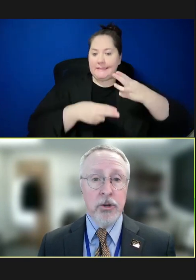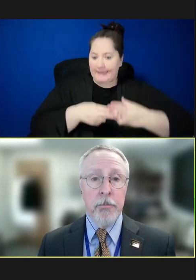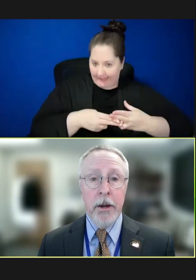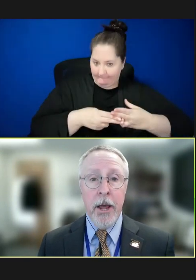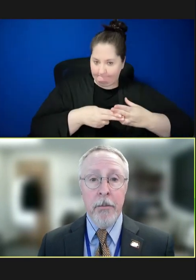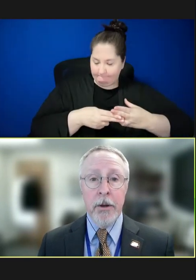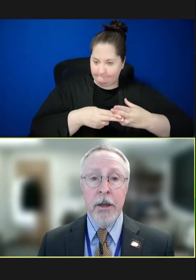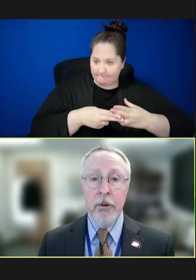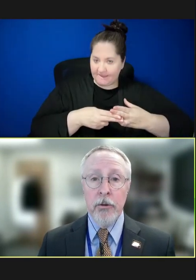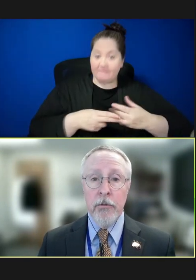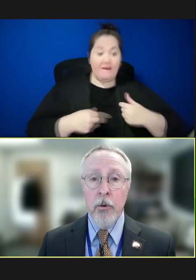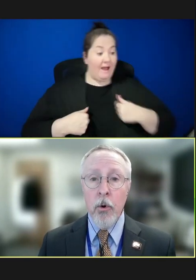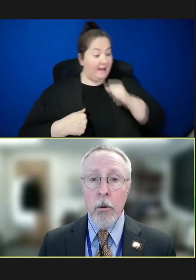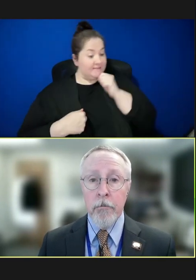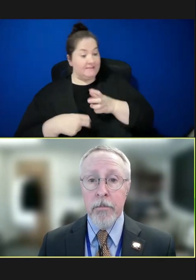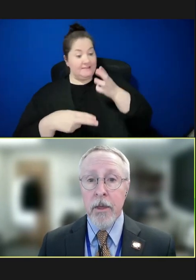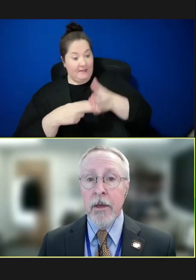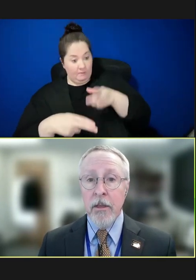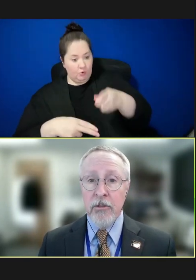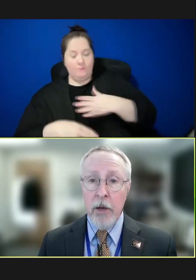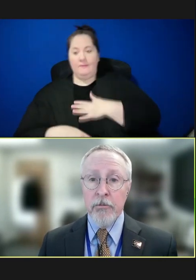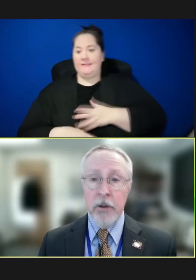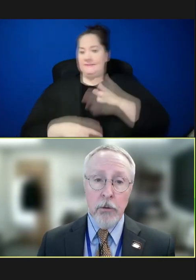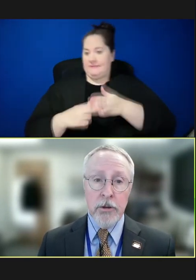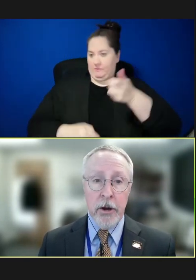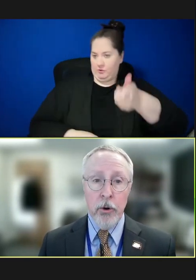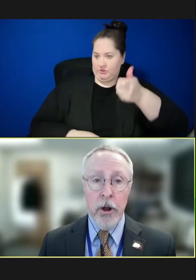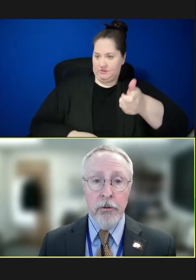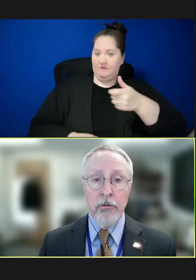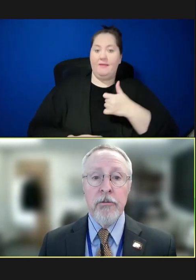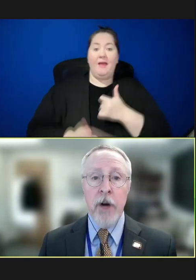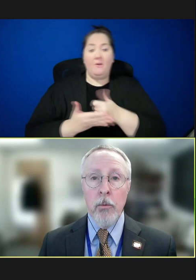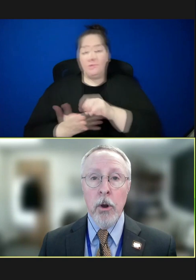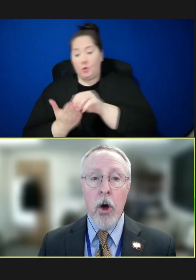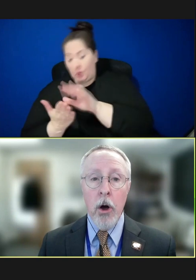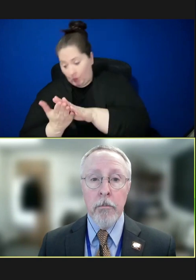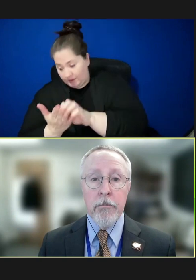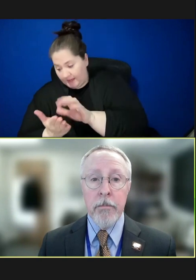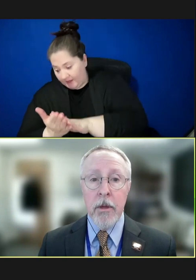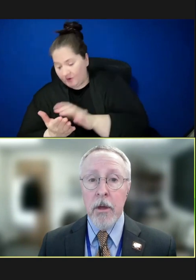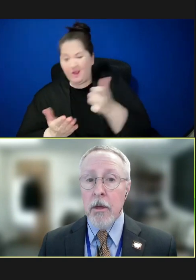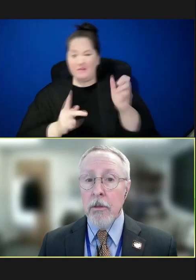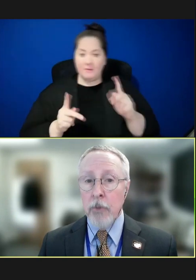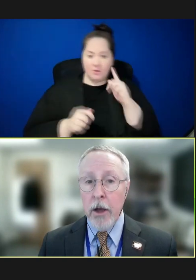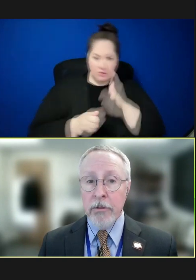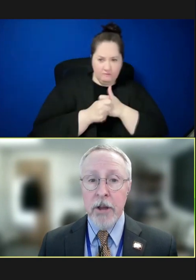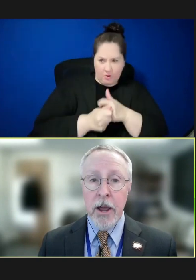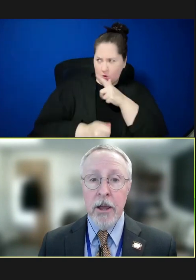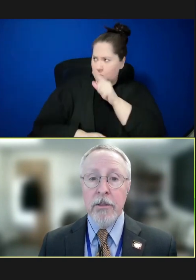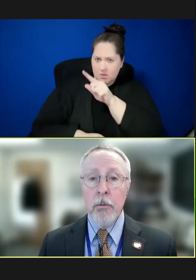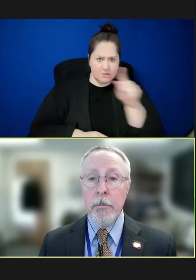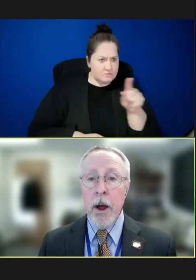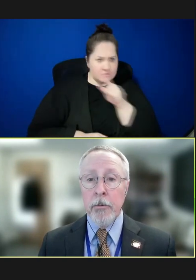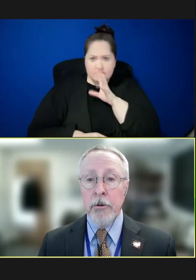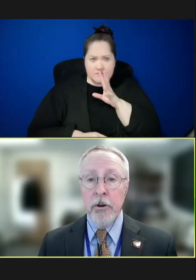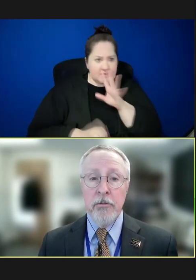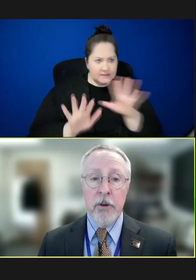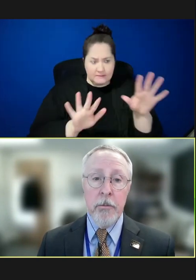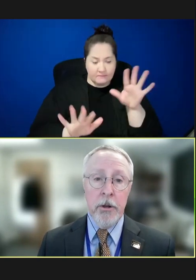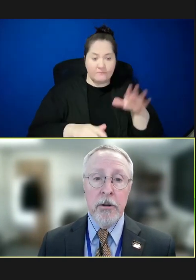you by name and giving you the floor. This helps the note-taker and others to follow along. Throughout the day, there will be opportunities for community